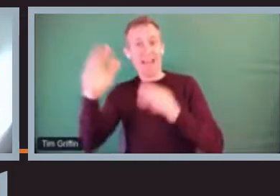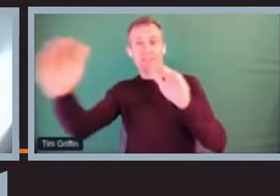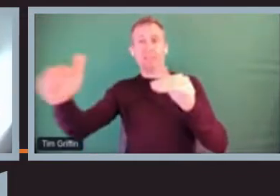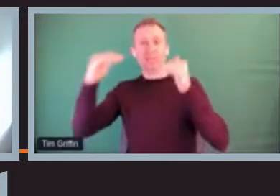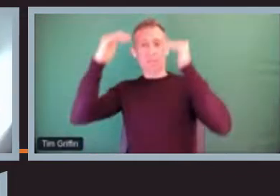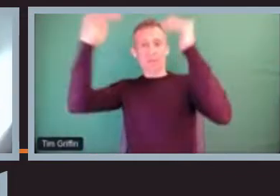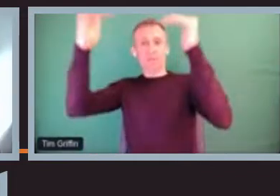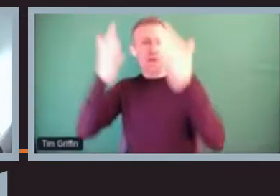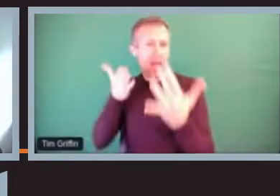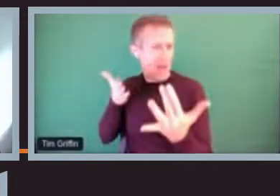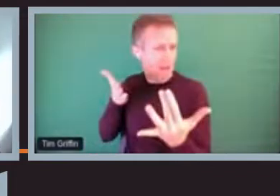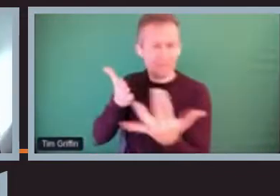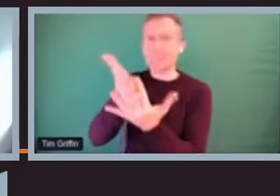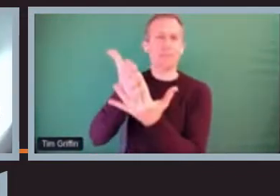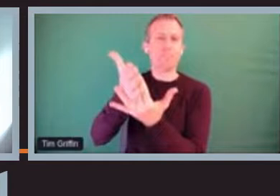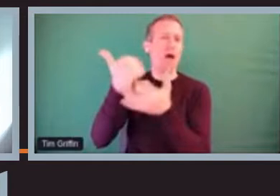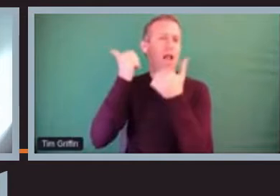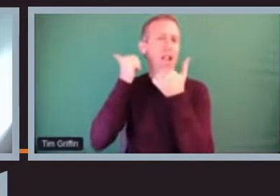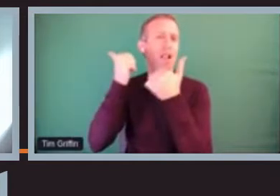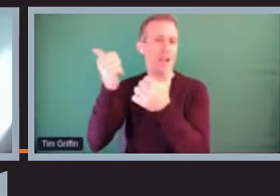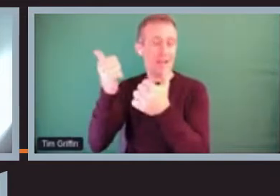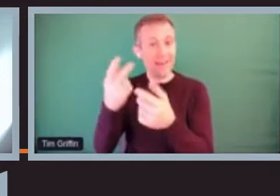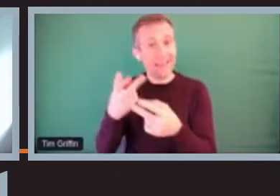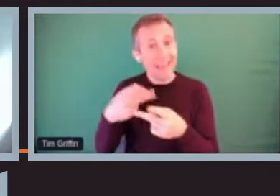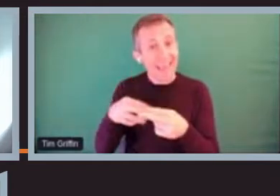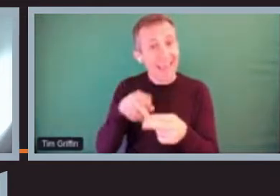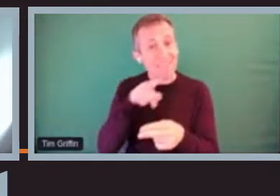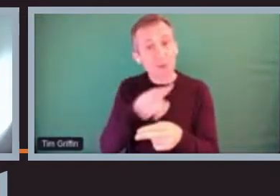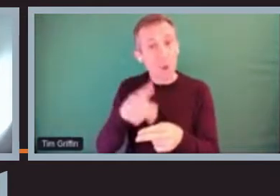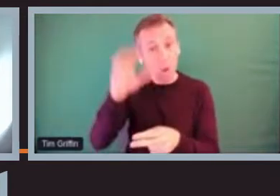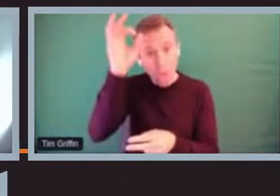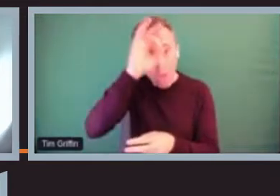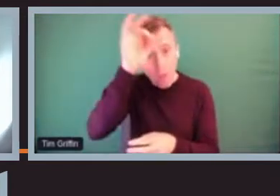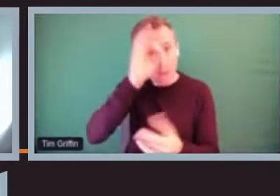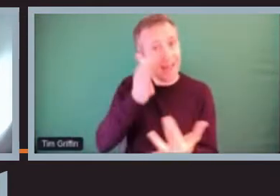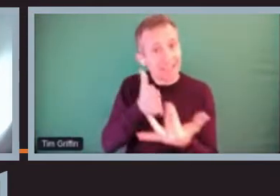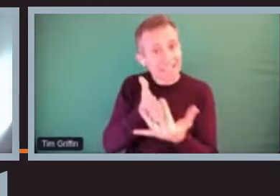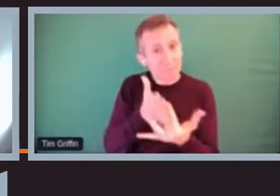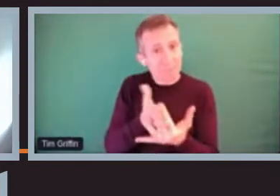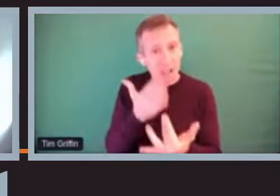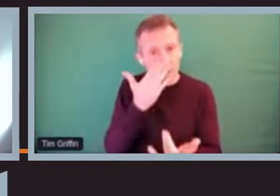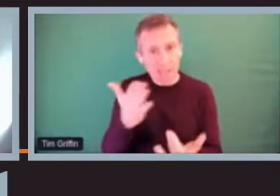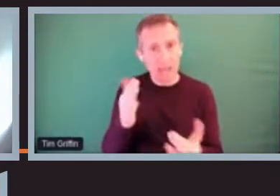For someone new to accessibility, this can seem a bit intimidating, if someone just wants